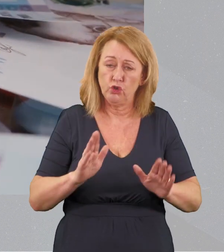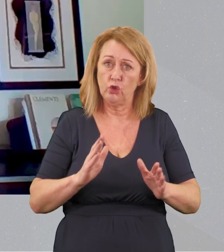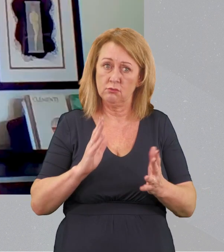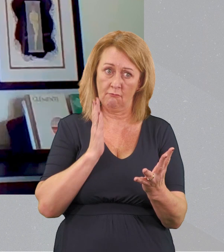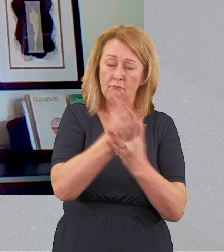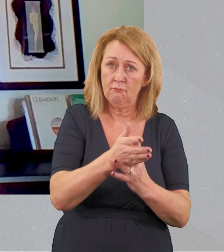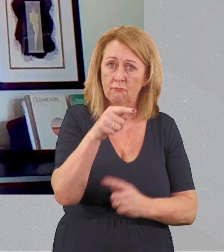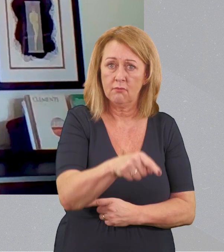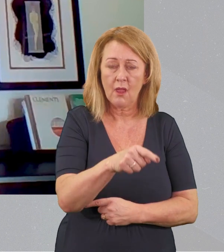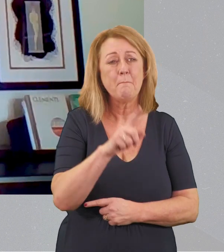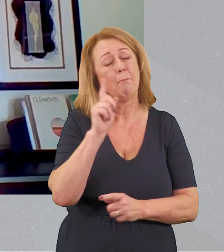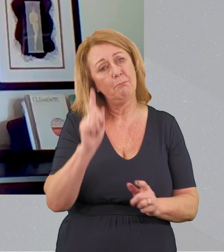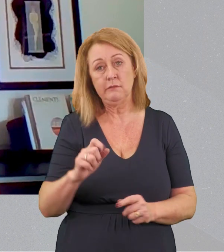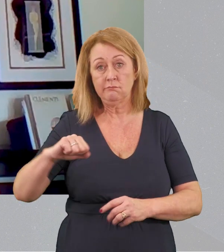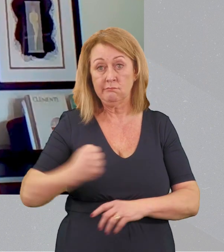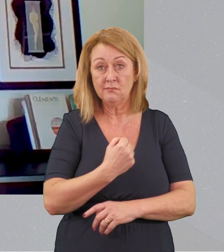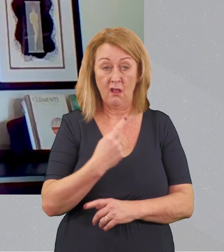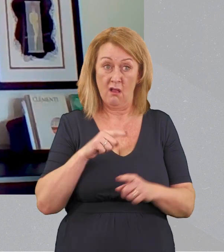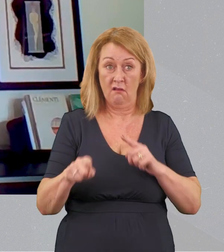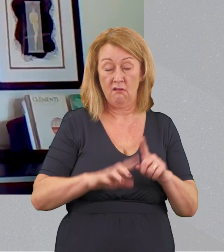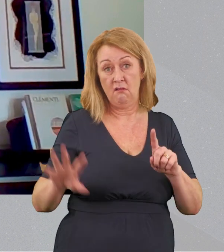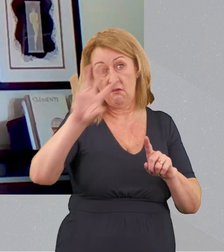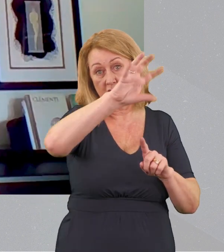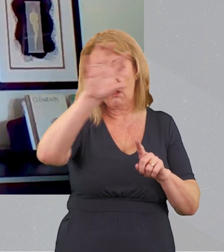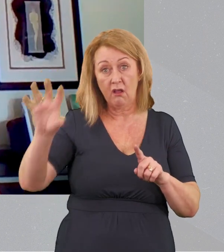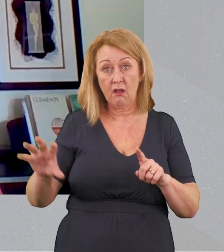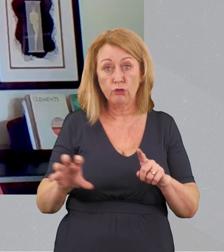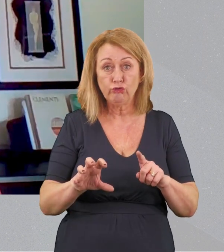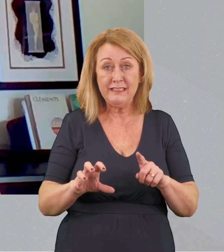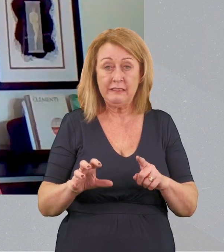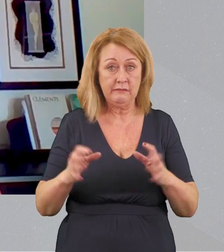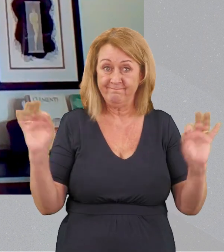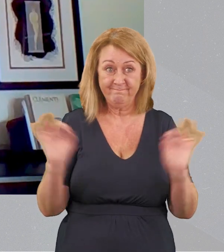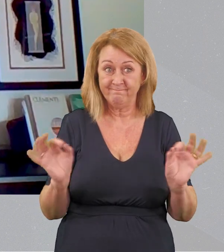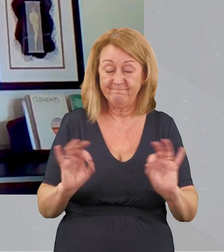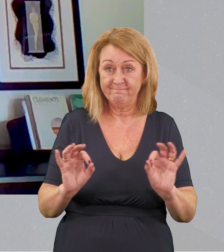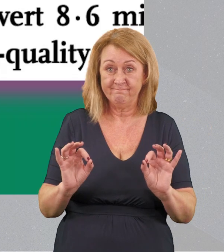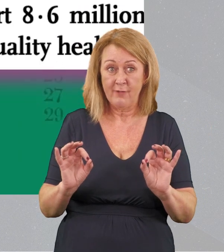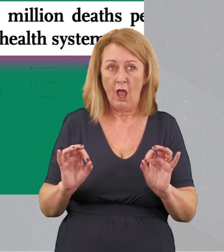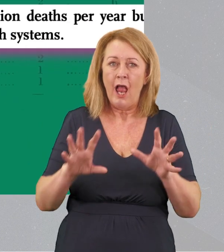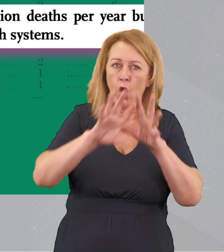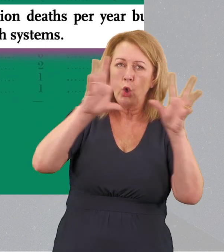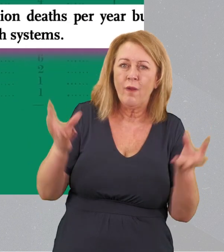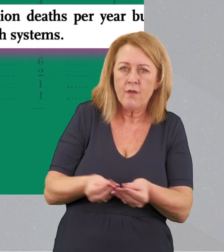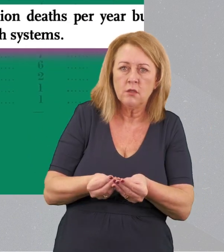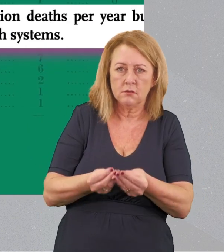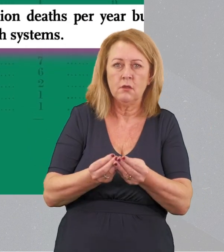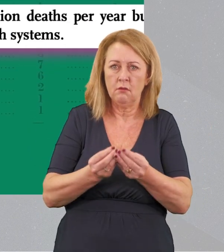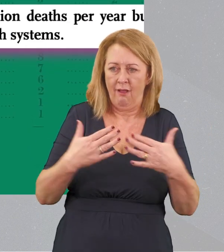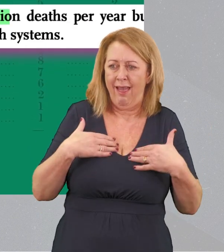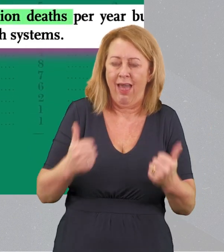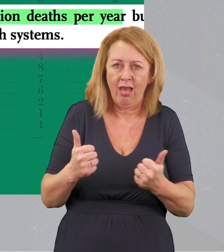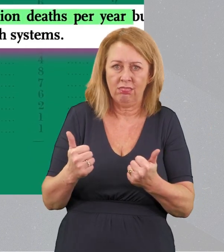But unfortunately, the vast majority of countries do not have anything resembling universal health coverage.